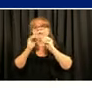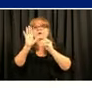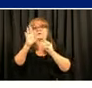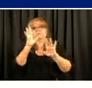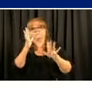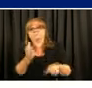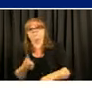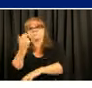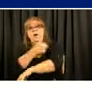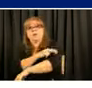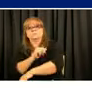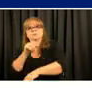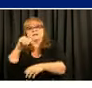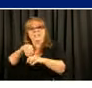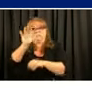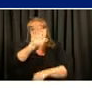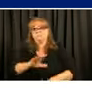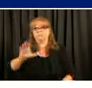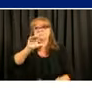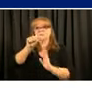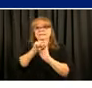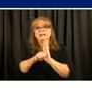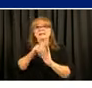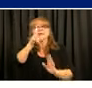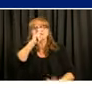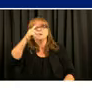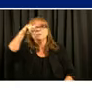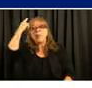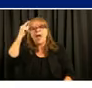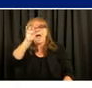black vertical lines represents hospitalizations that have occurred in the state and the colorful